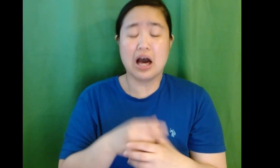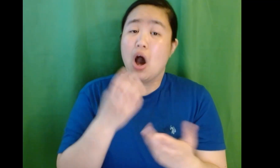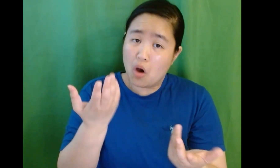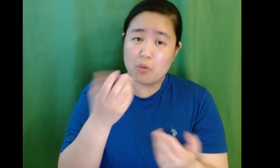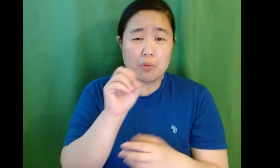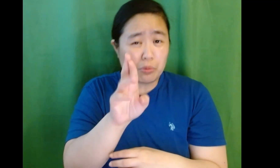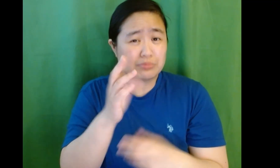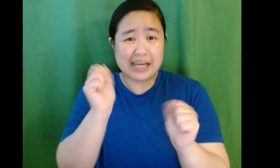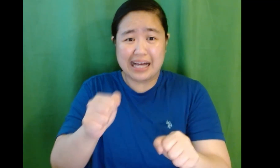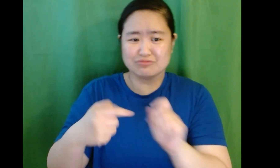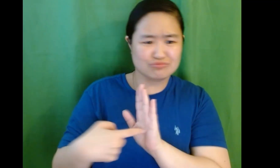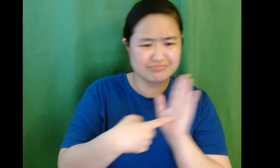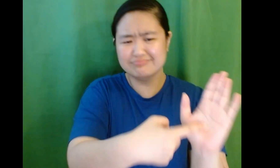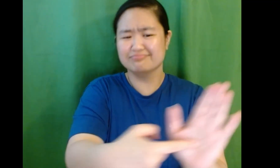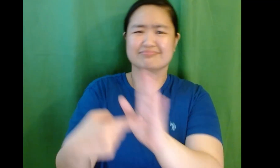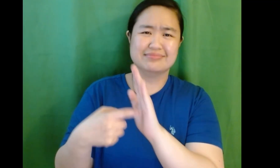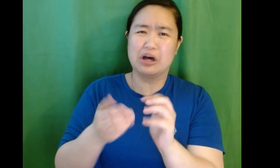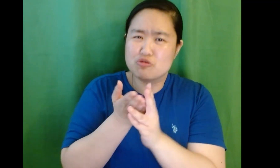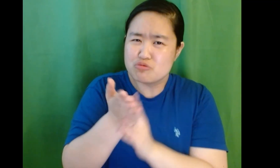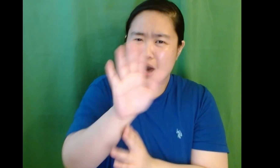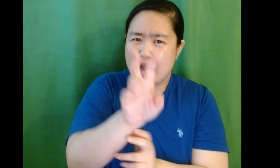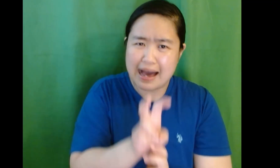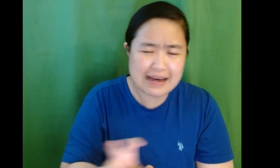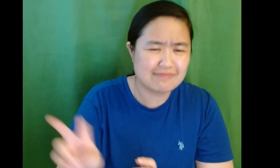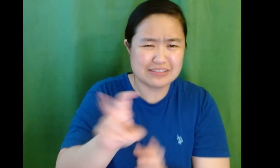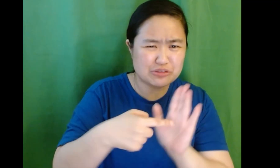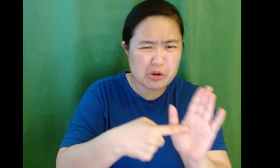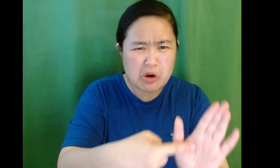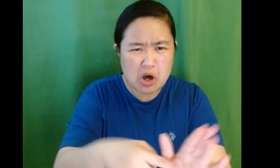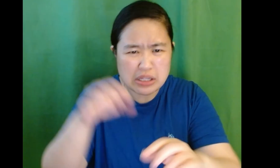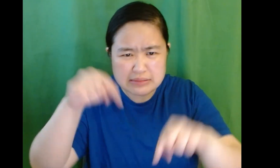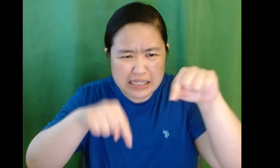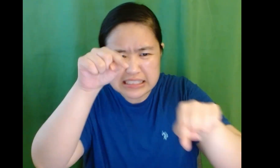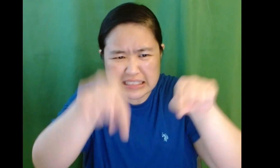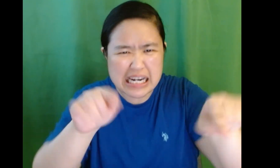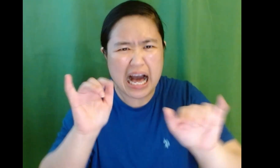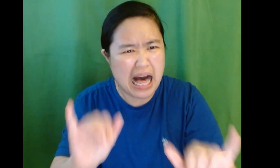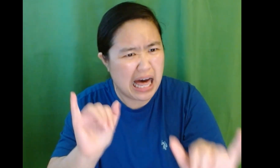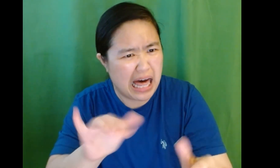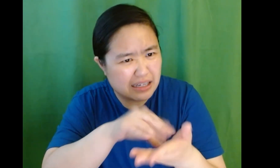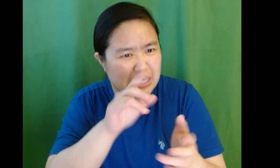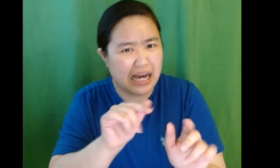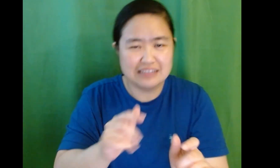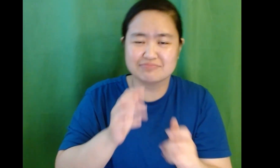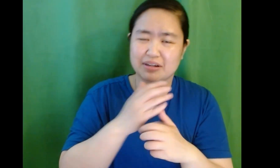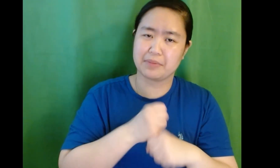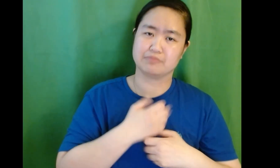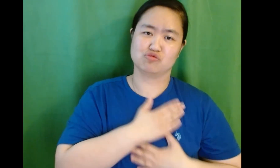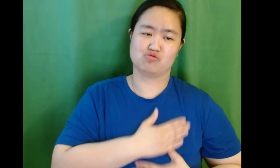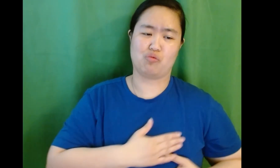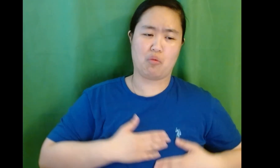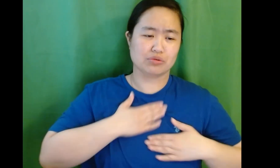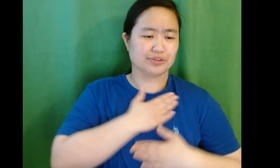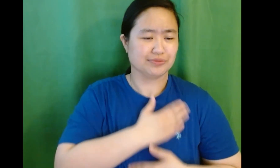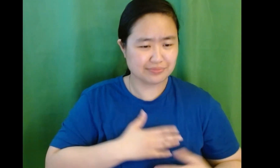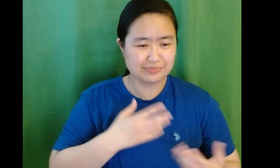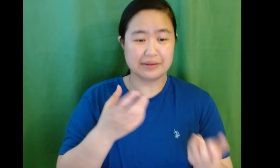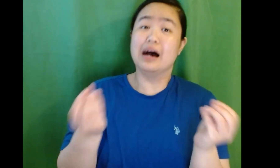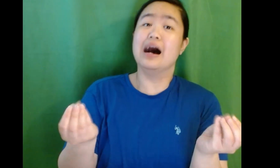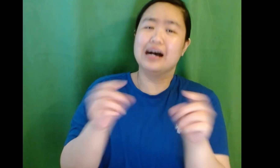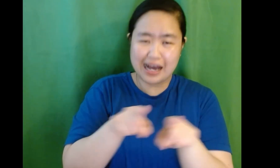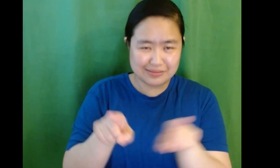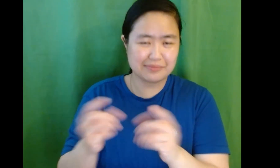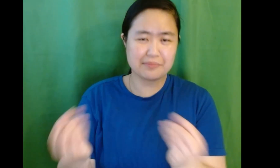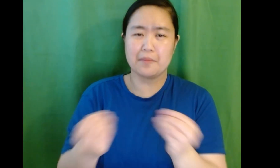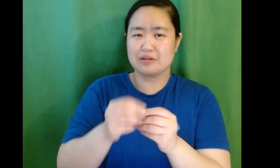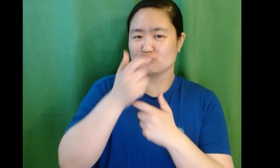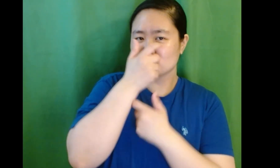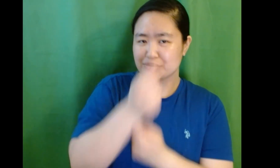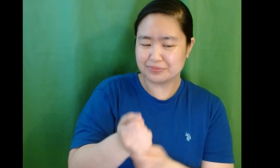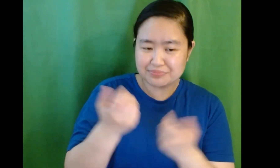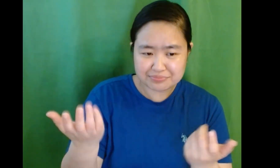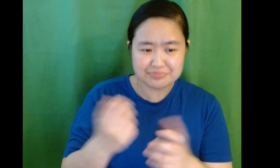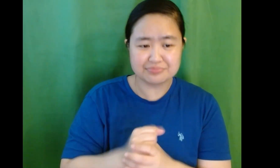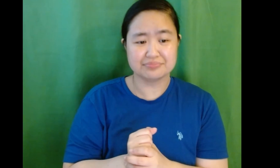Or you even can show it through your adventure to make the scenario more interesting for your table!